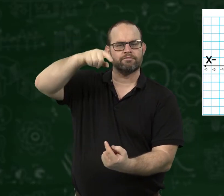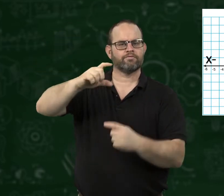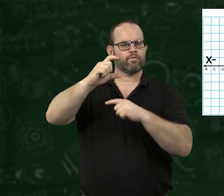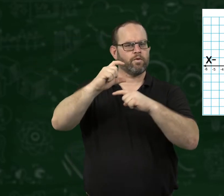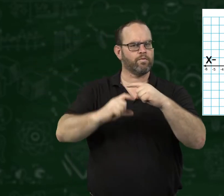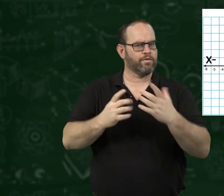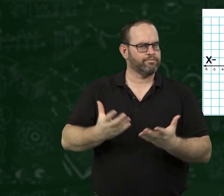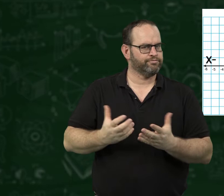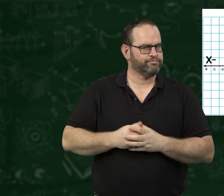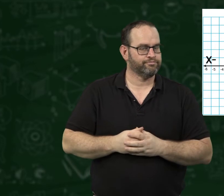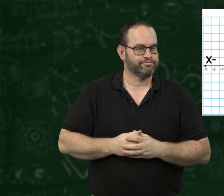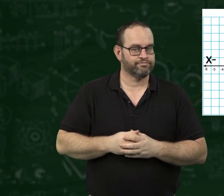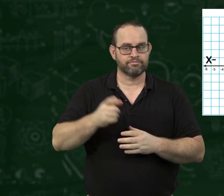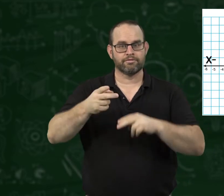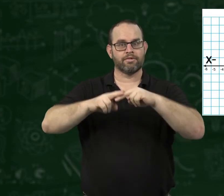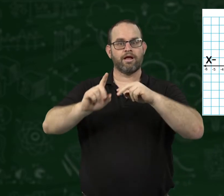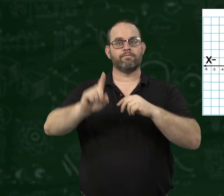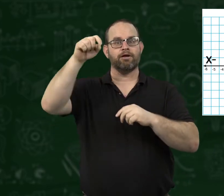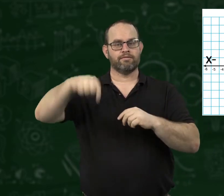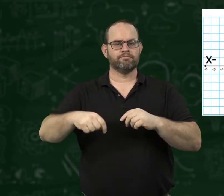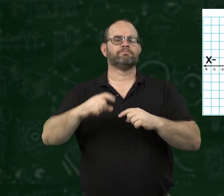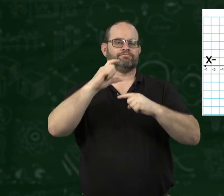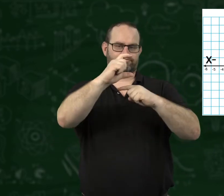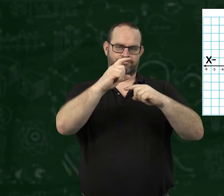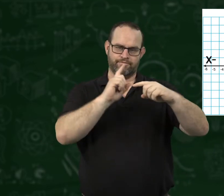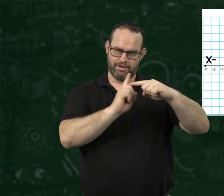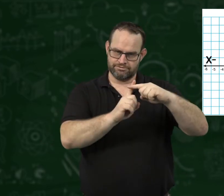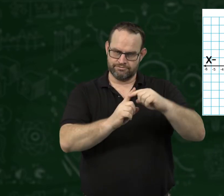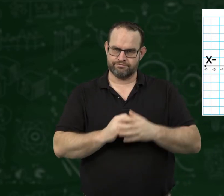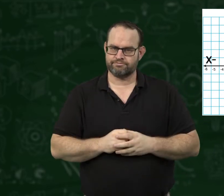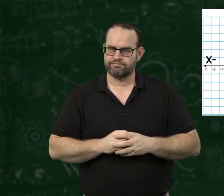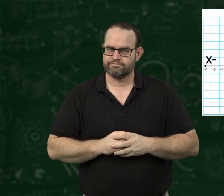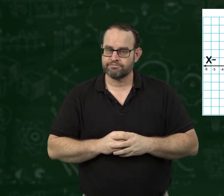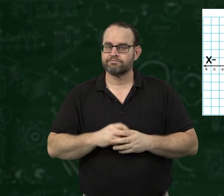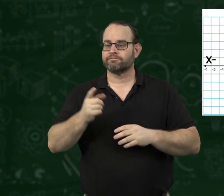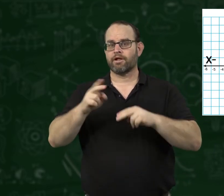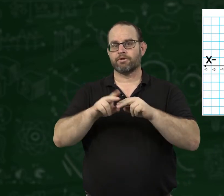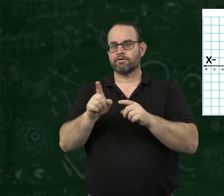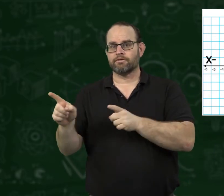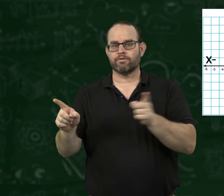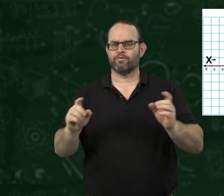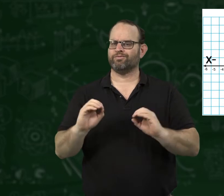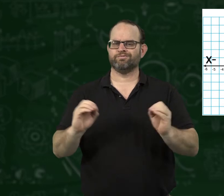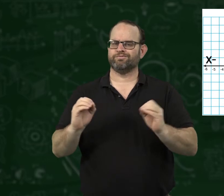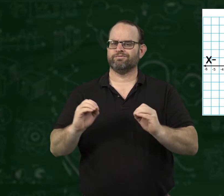The y-axis value increases or decreases while the x-axis value remains the same.